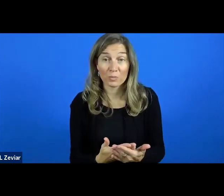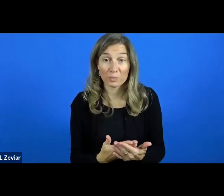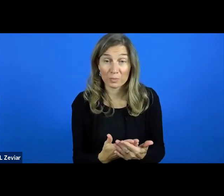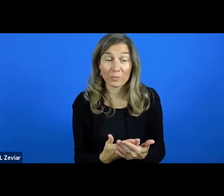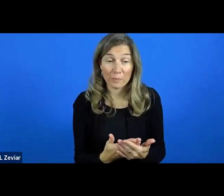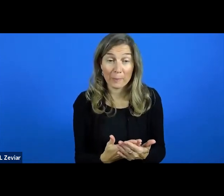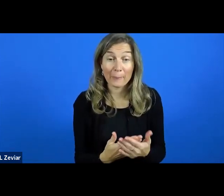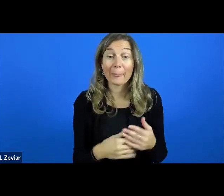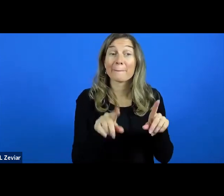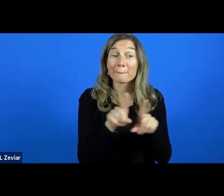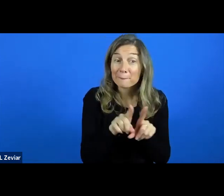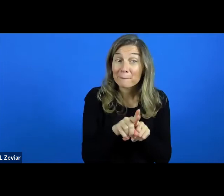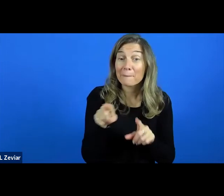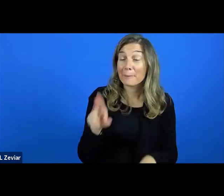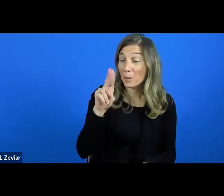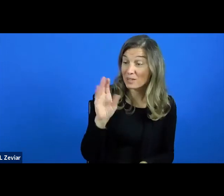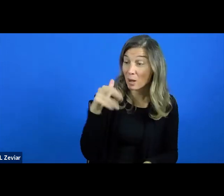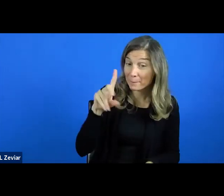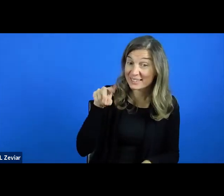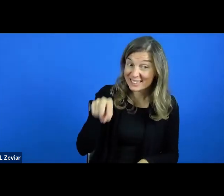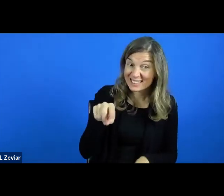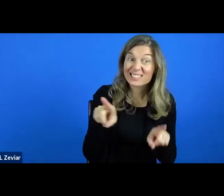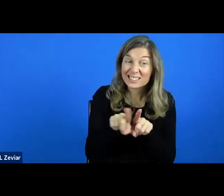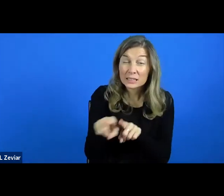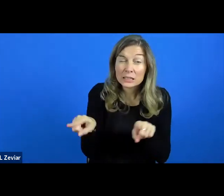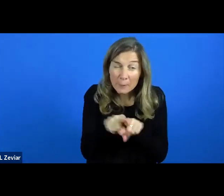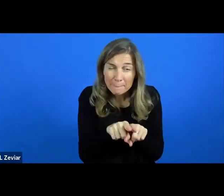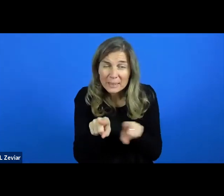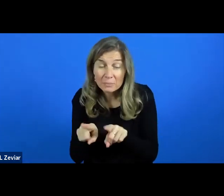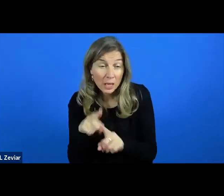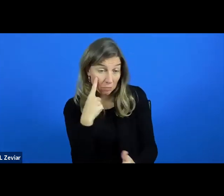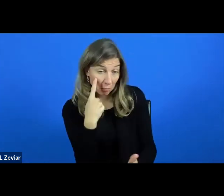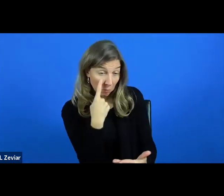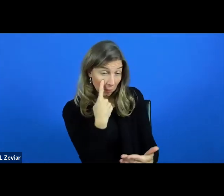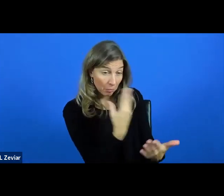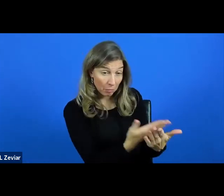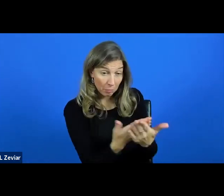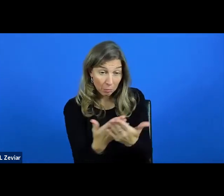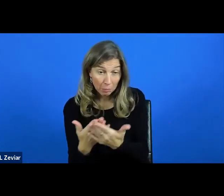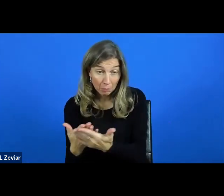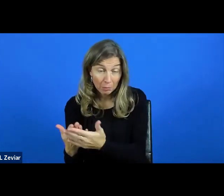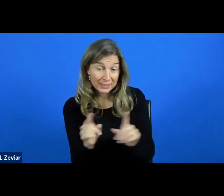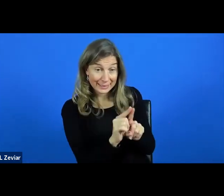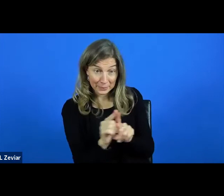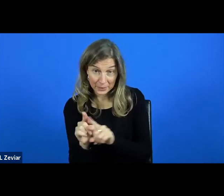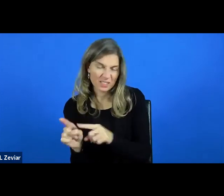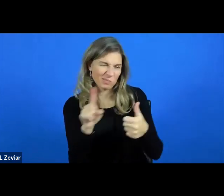they both said the same thing. This is about Hungary, about Portuga, it's in 2018,